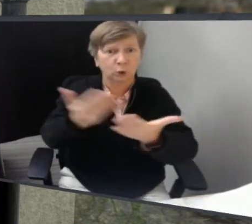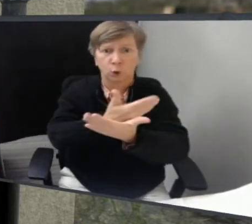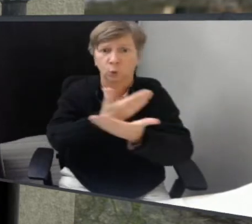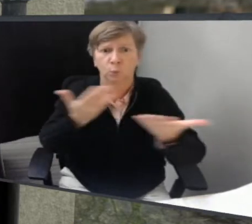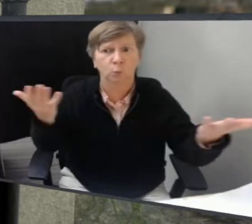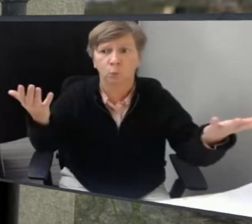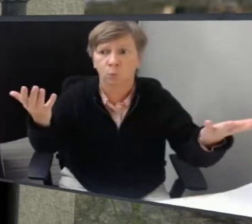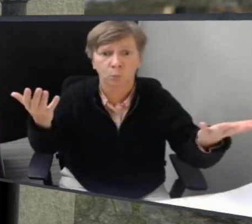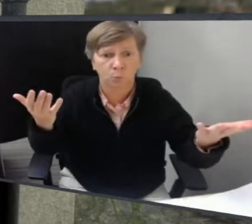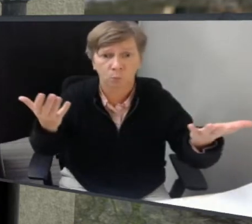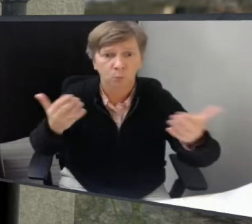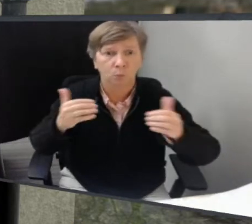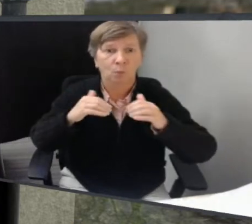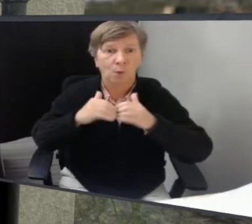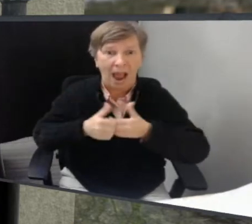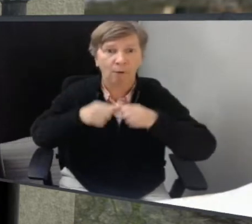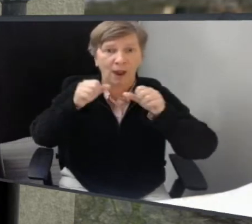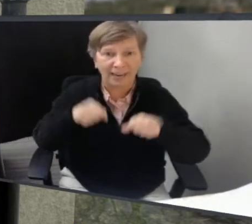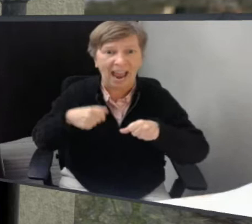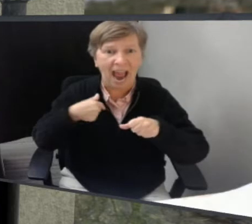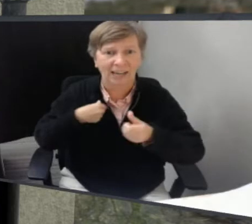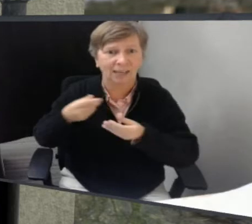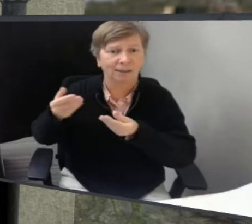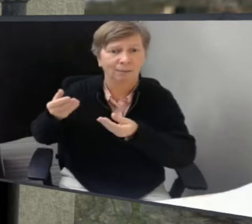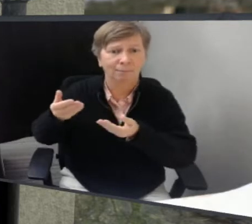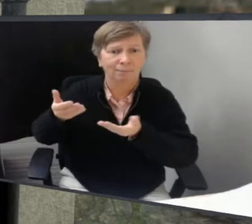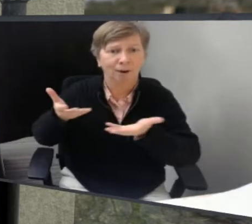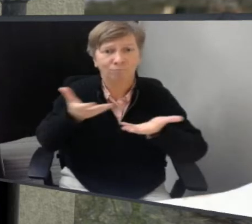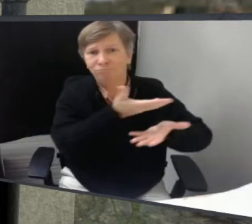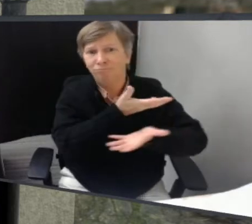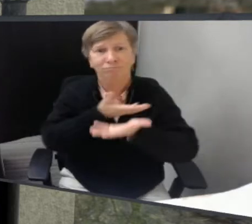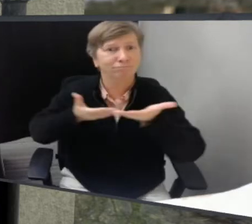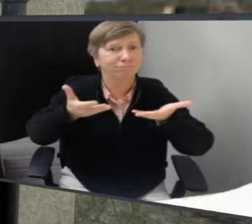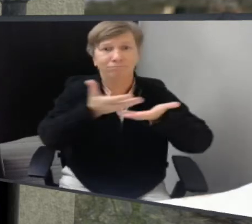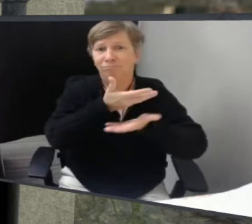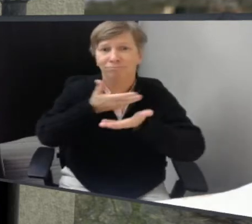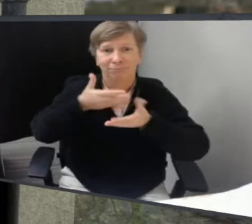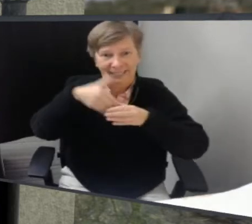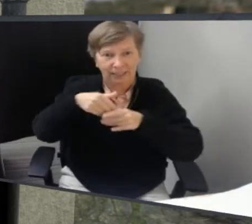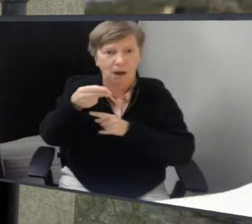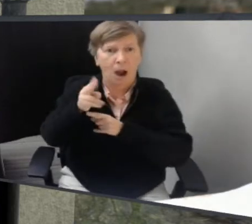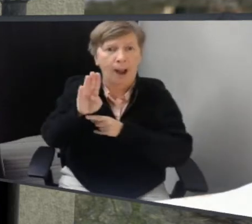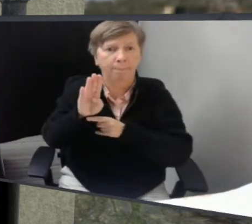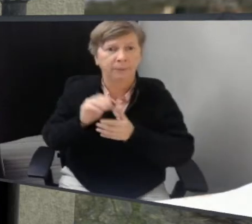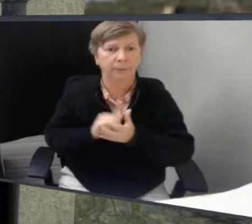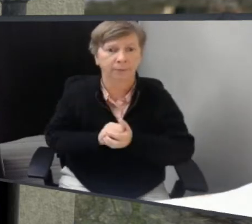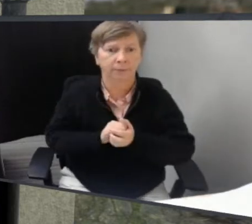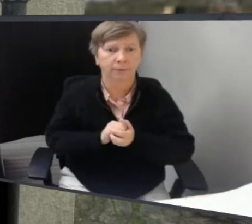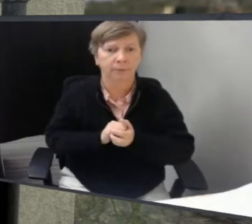services, to come to meet with us, because this was new. I needed to figure out how I would be able to